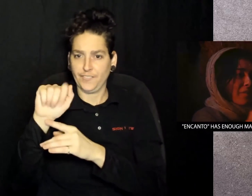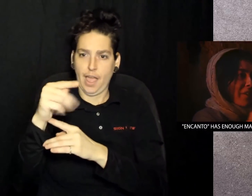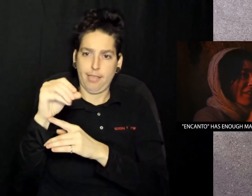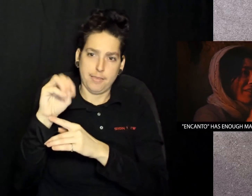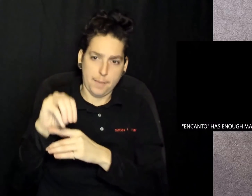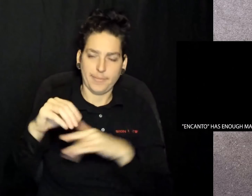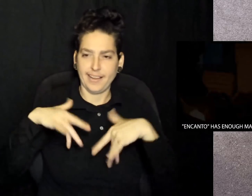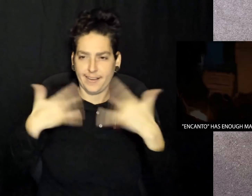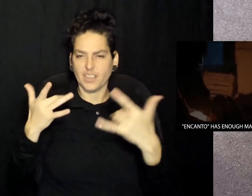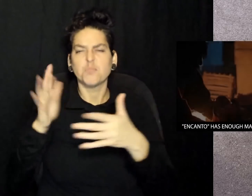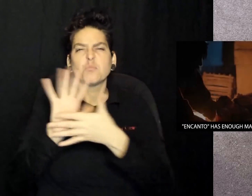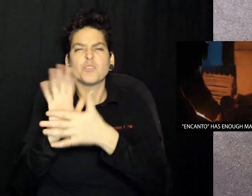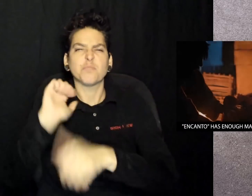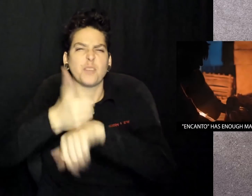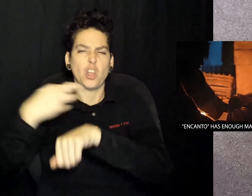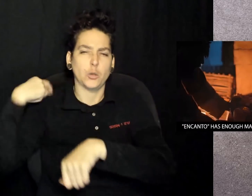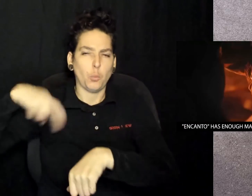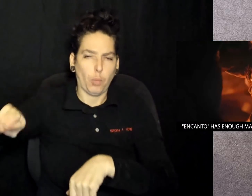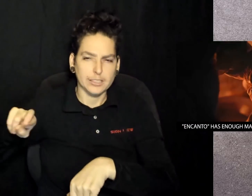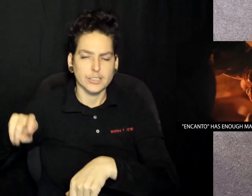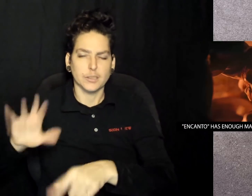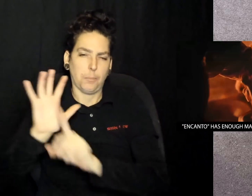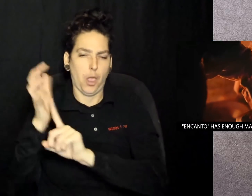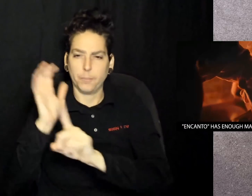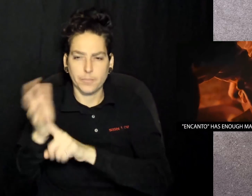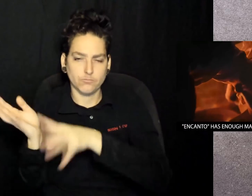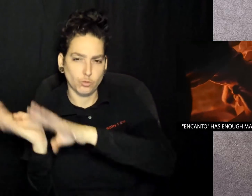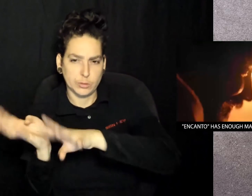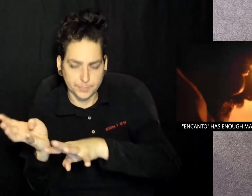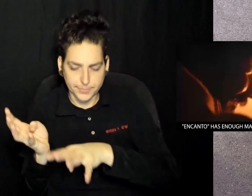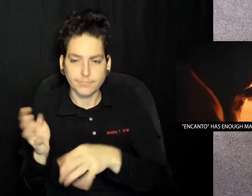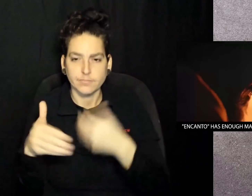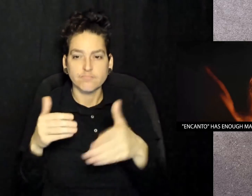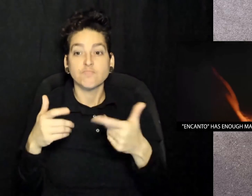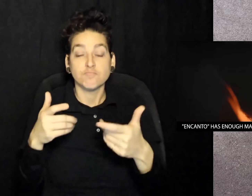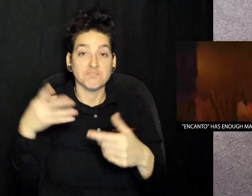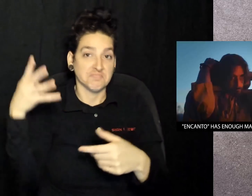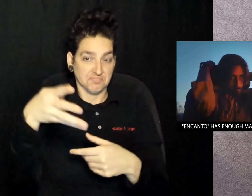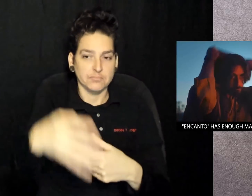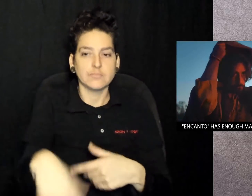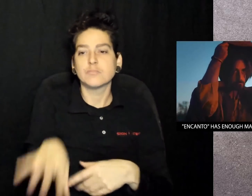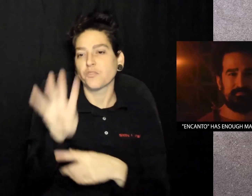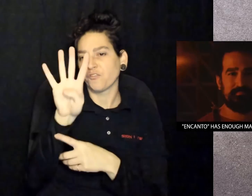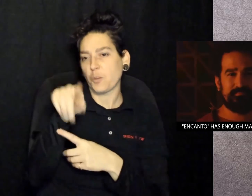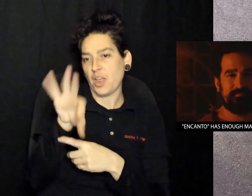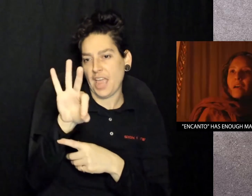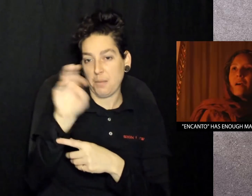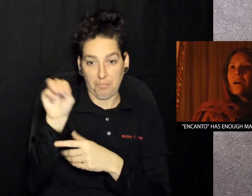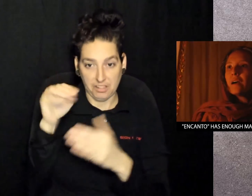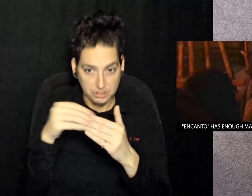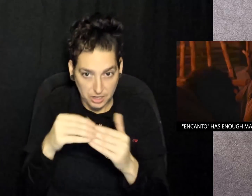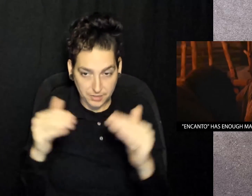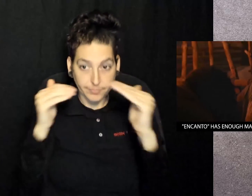Christmas with the Chosen Fathom Events movie based on the popular religious streaming